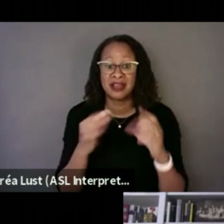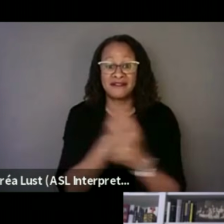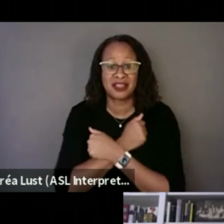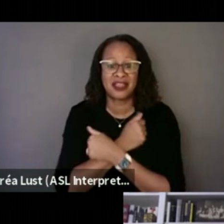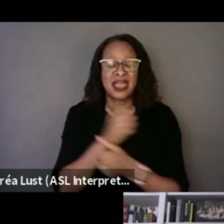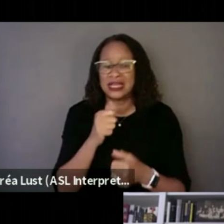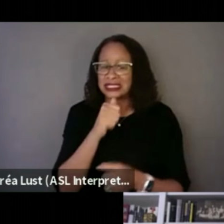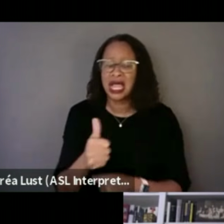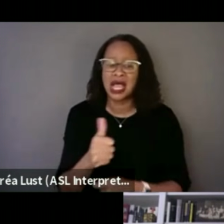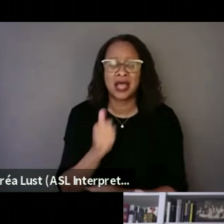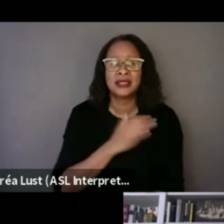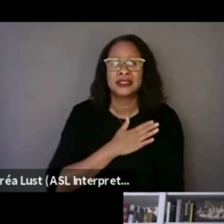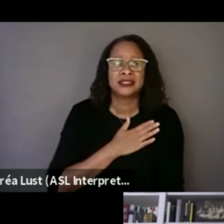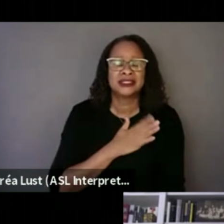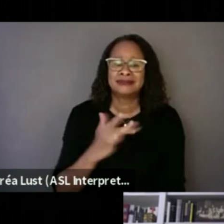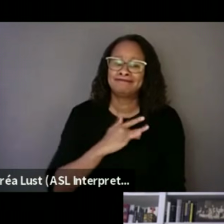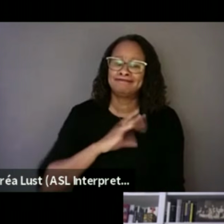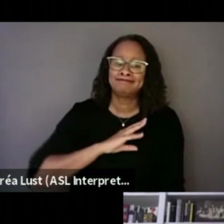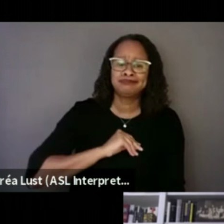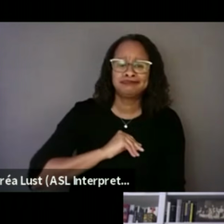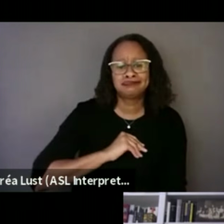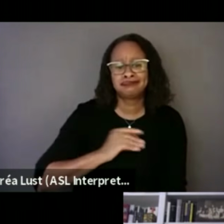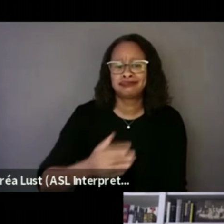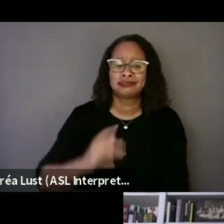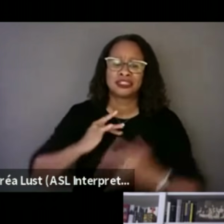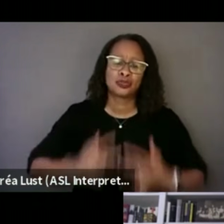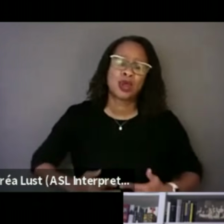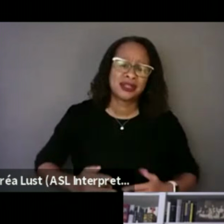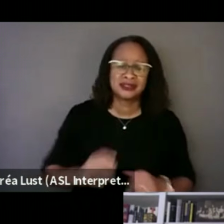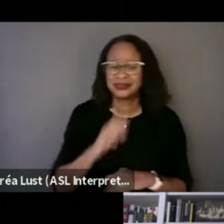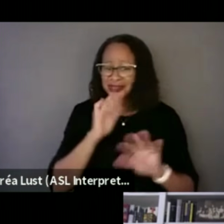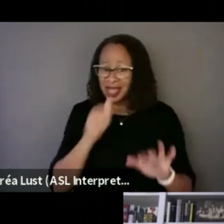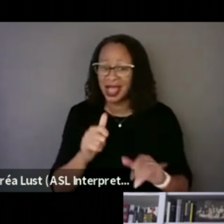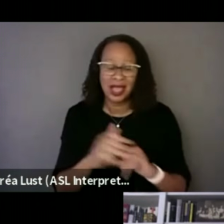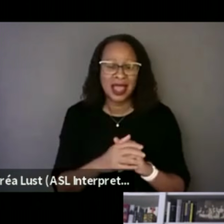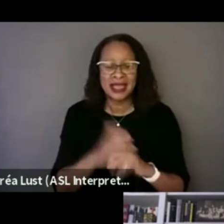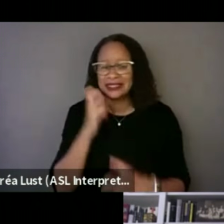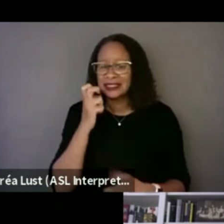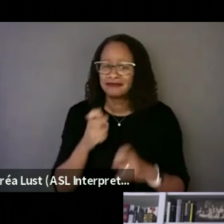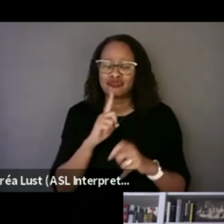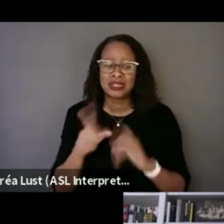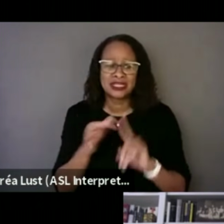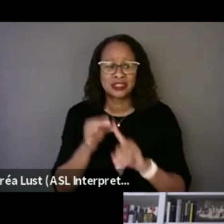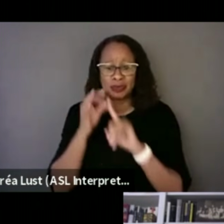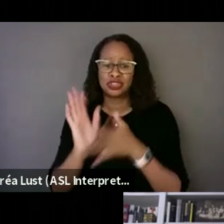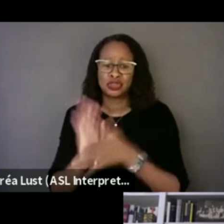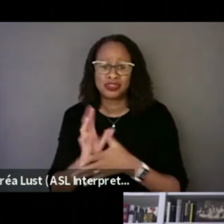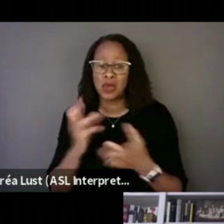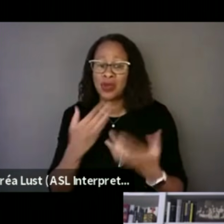And I think that's such a hard needle to thread. It is such a special movie. I want to thank you all so much for being here today.